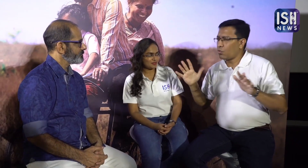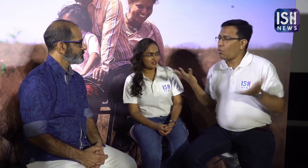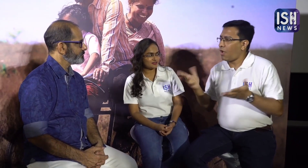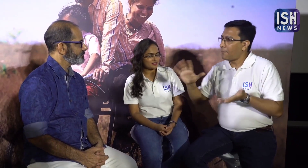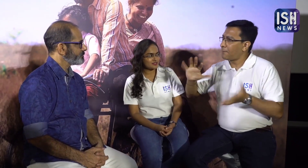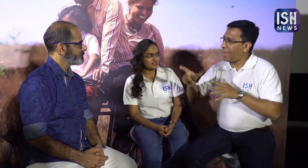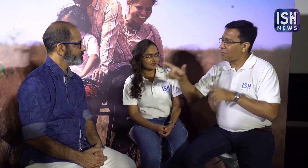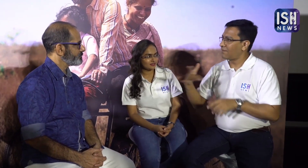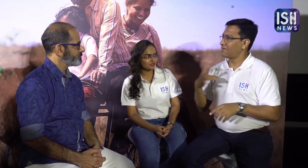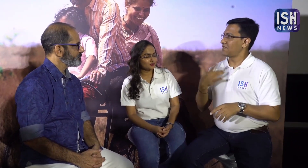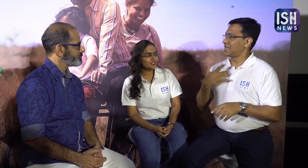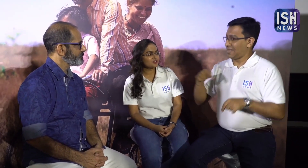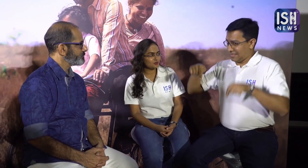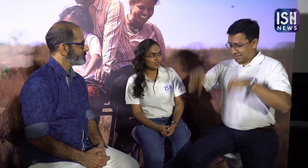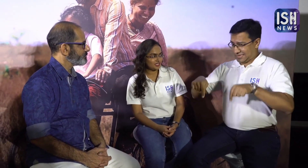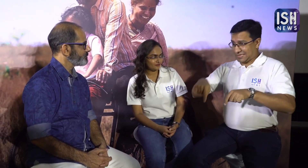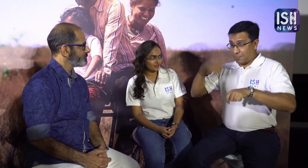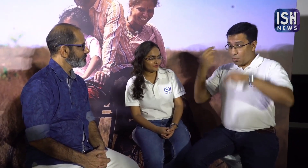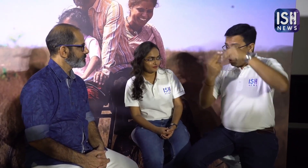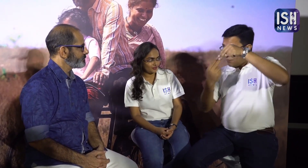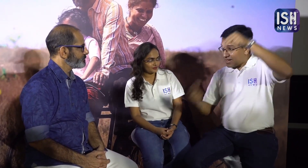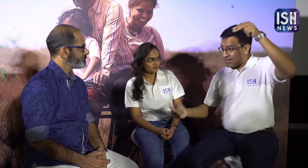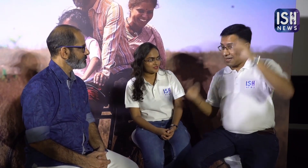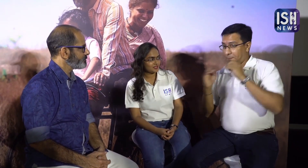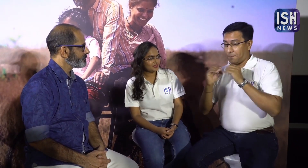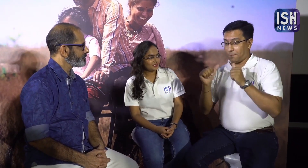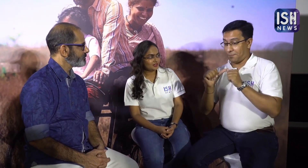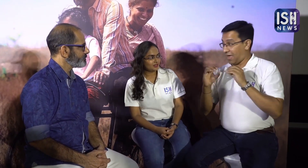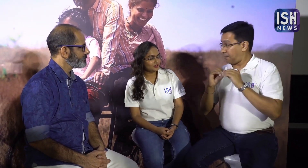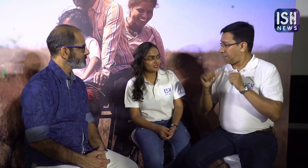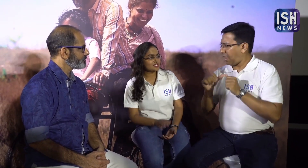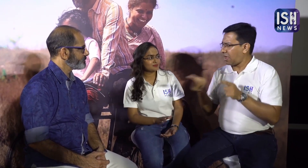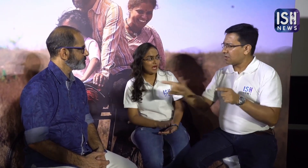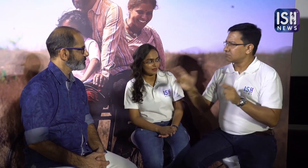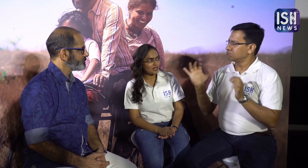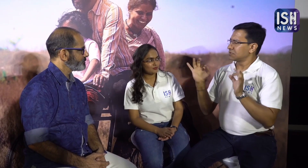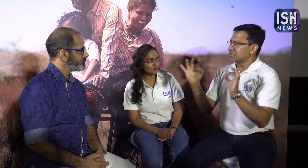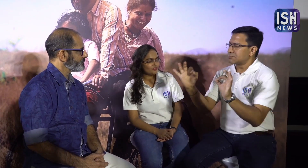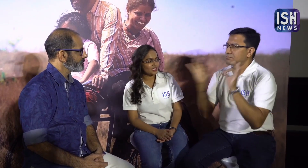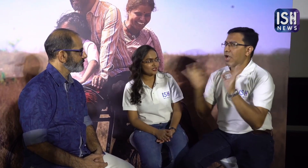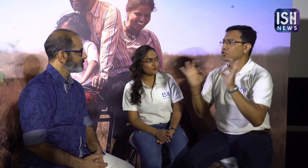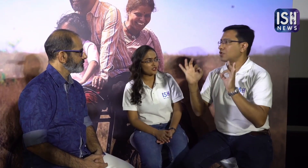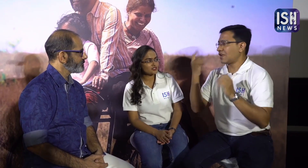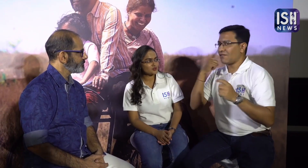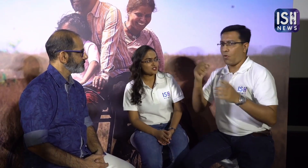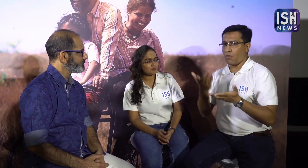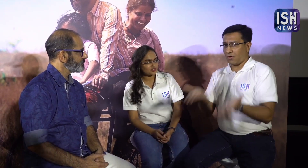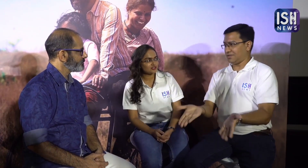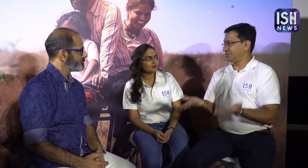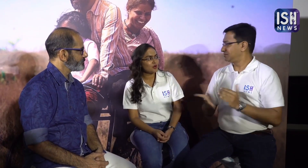What made you feel that this movie BABA is special?